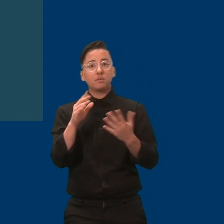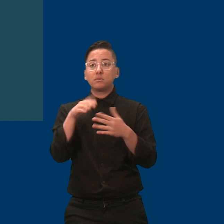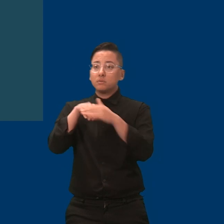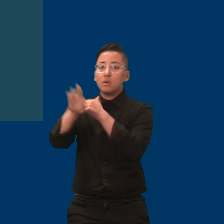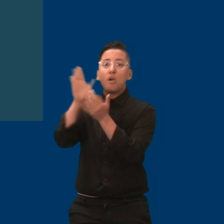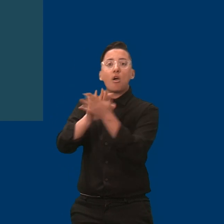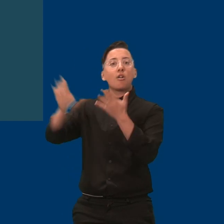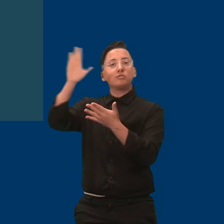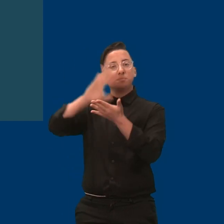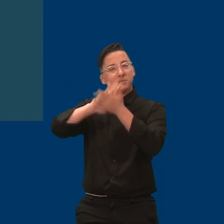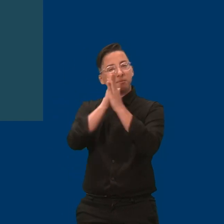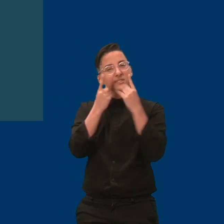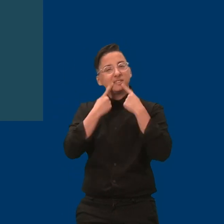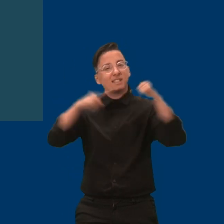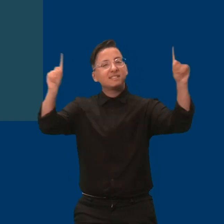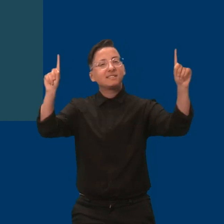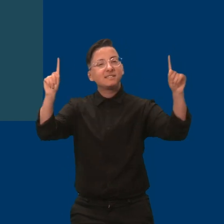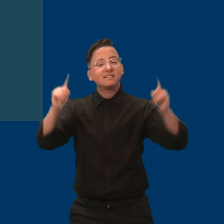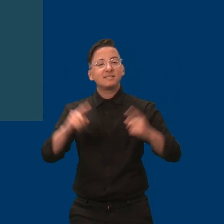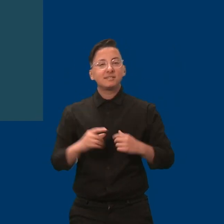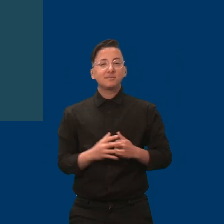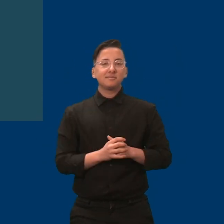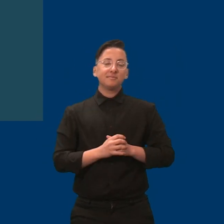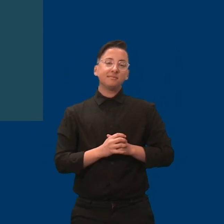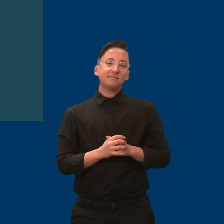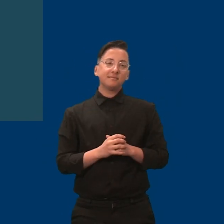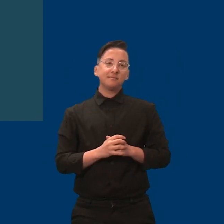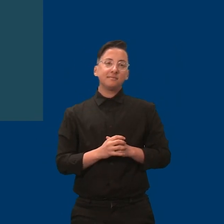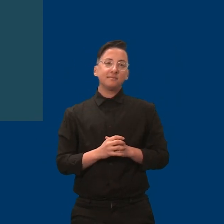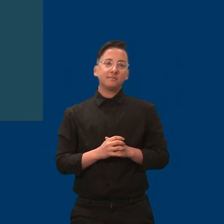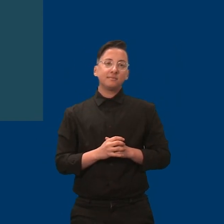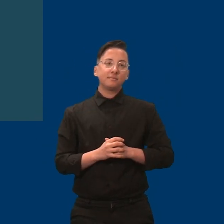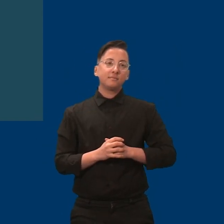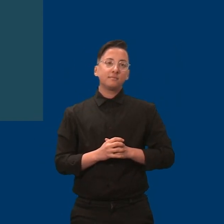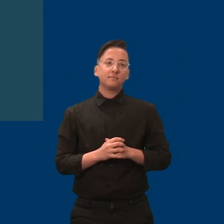The transition options through my high school